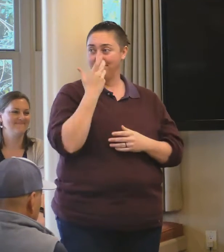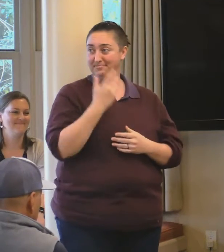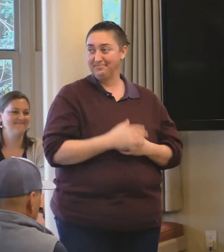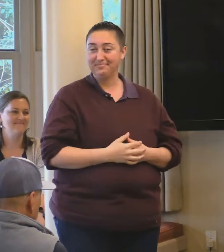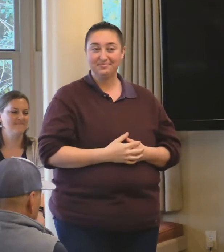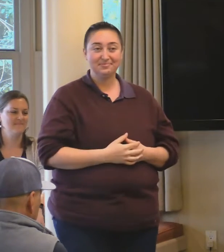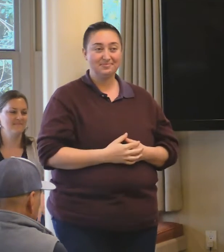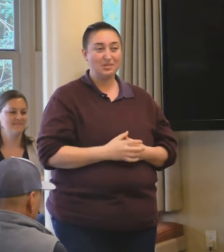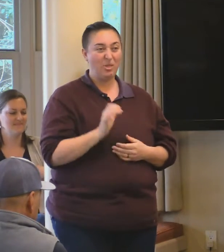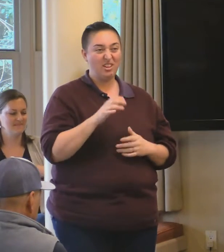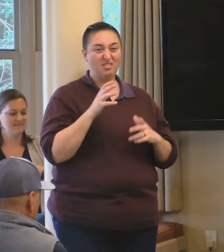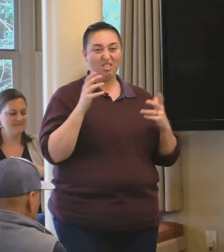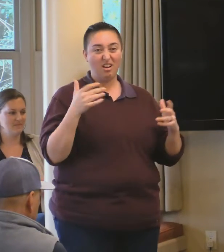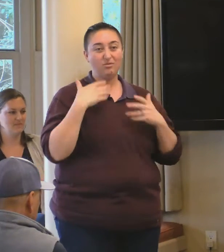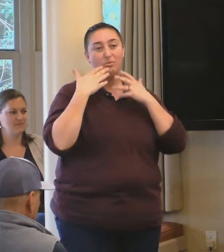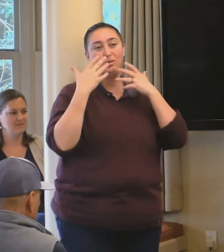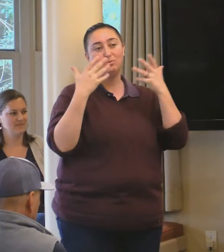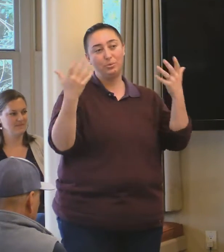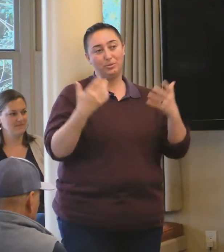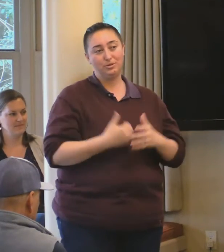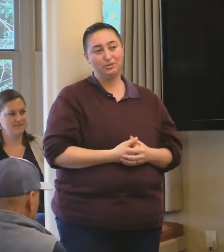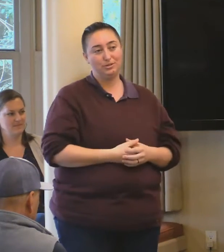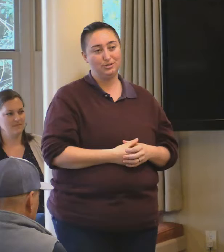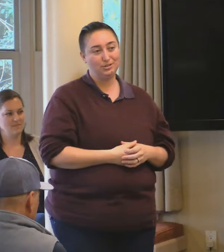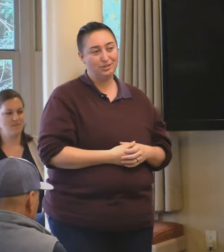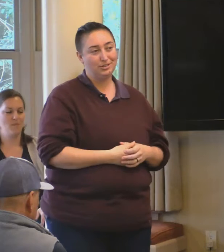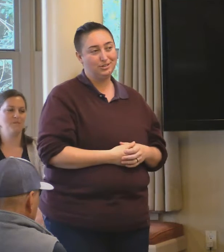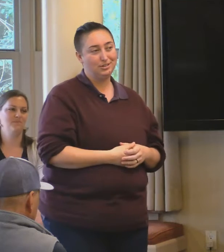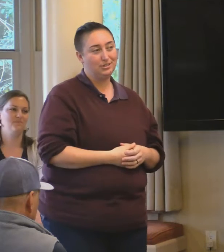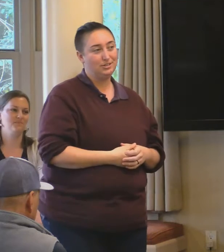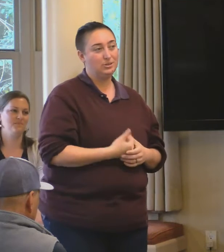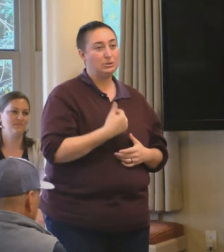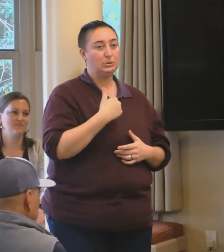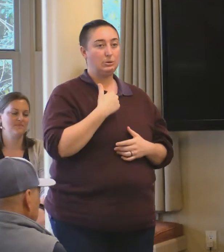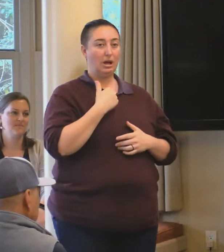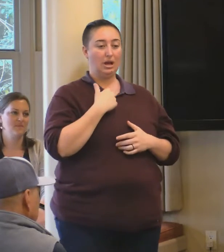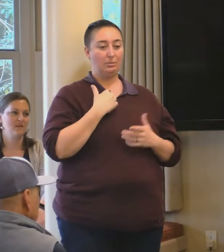it's a lot. So thank you. So I'm going to talk about our